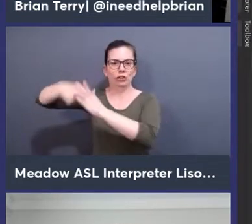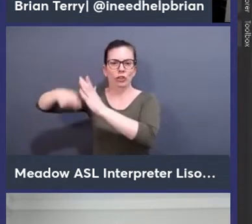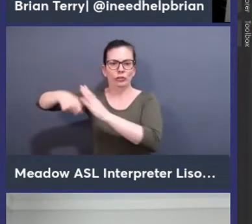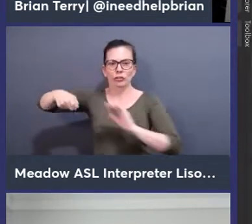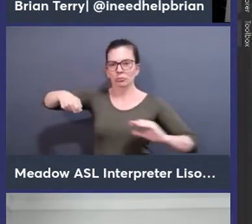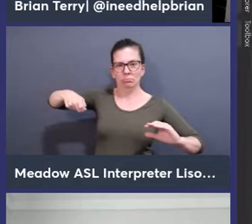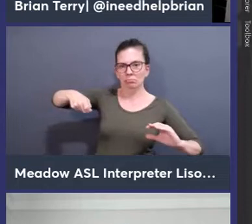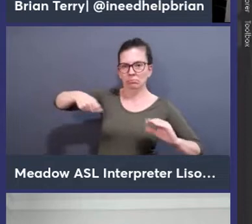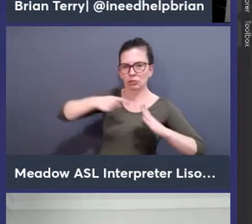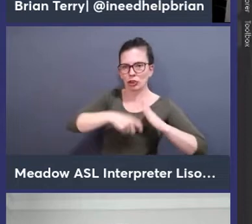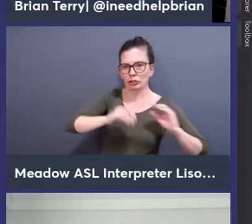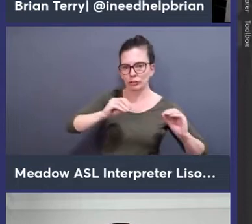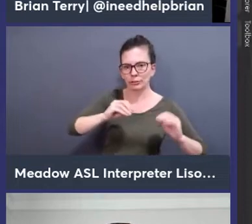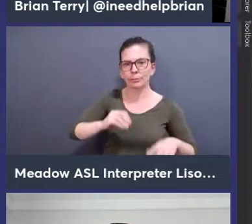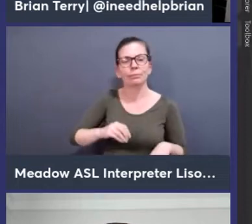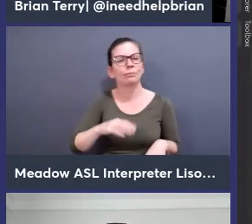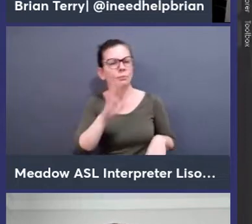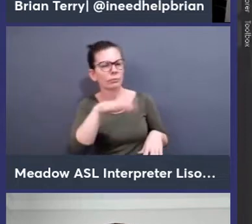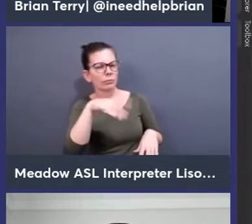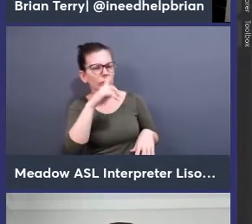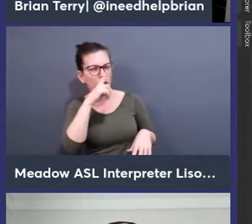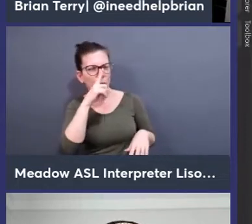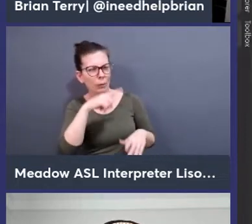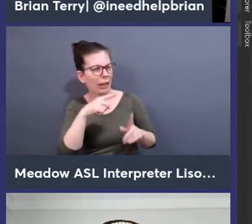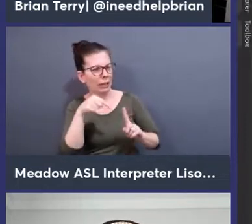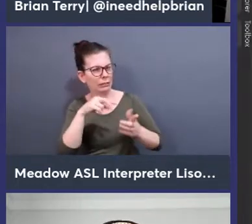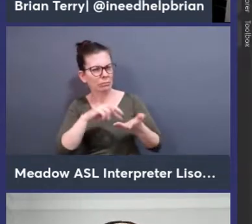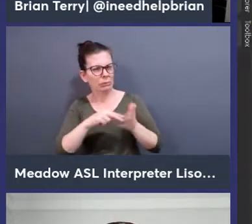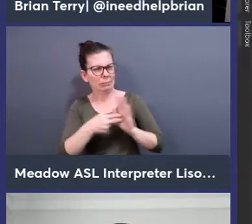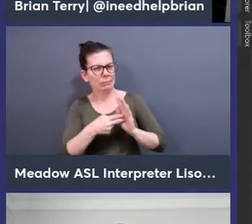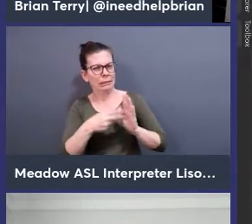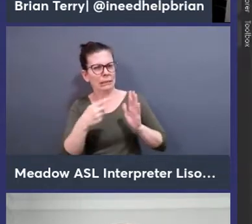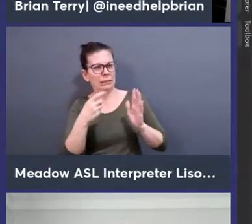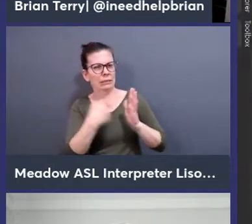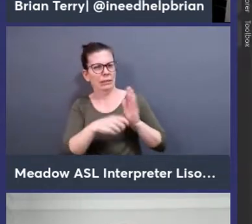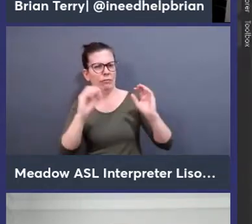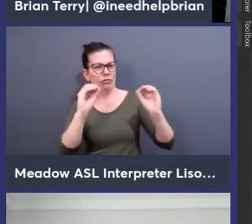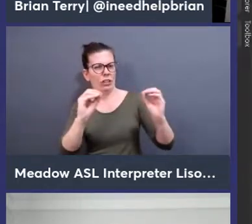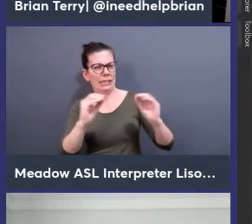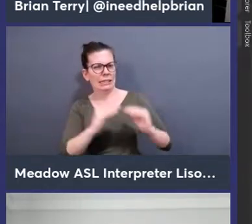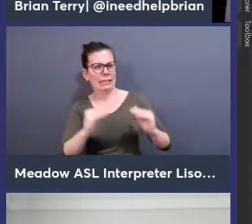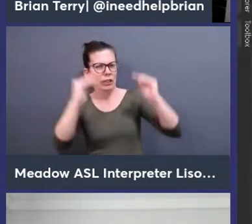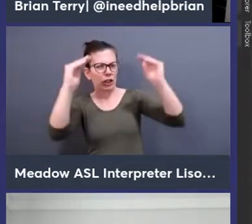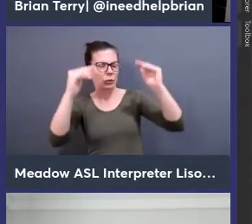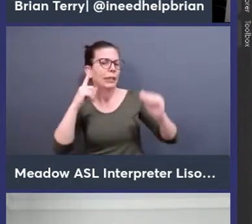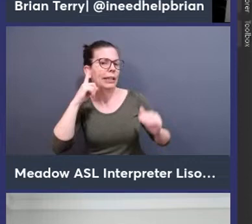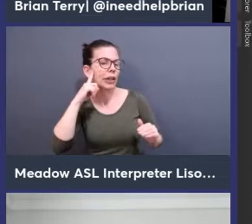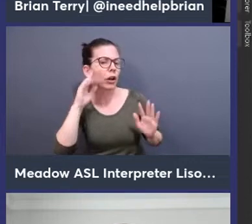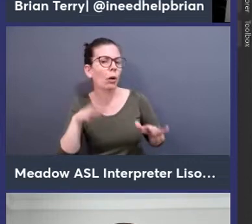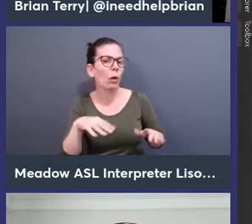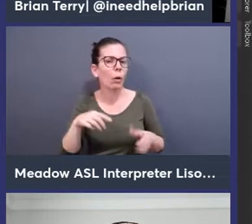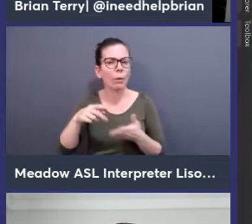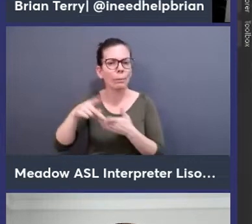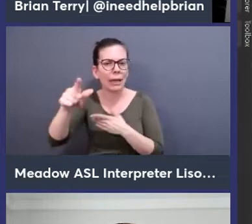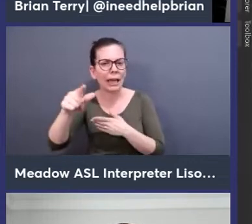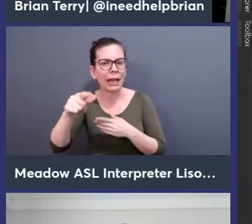Could you tell us a little bit more about free tier, because you know, when we hear that word, oh, you have to pay or you might incur charges,